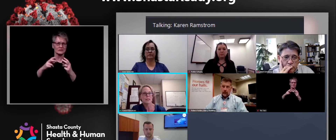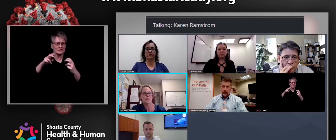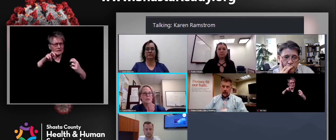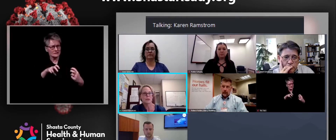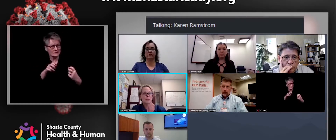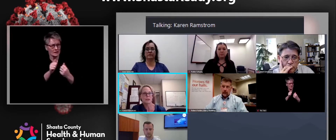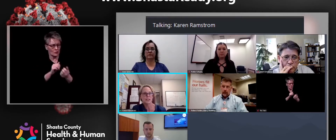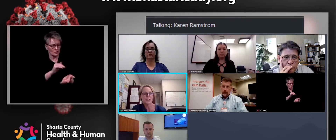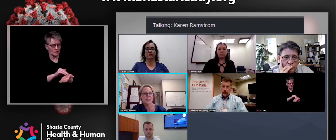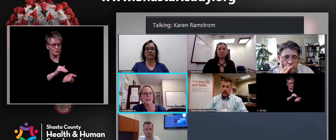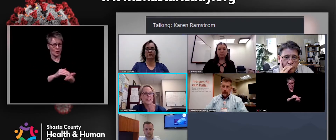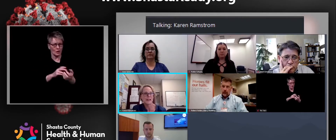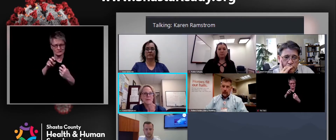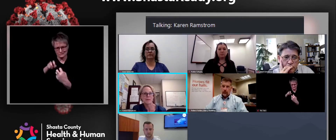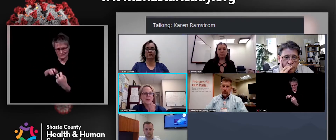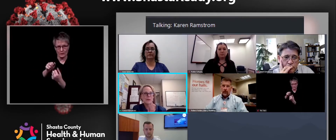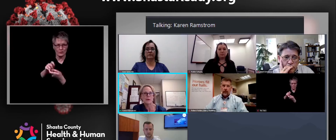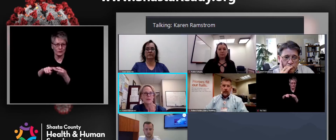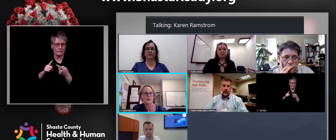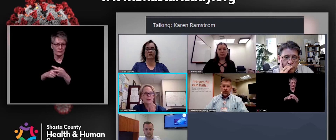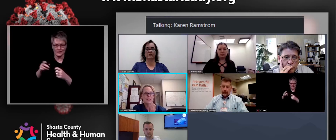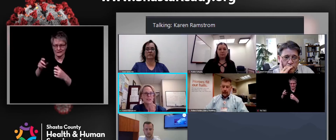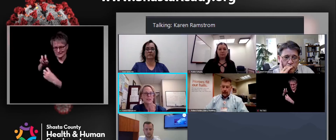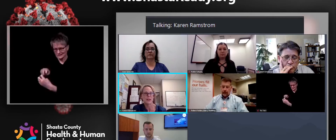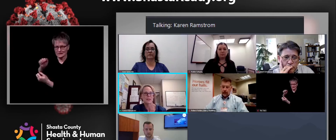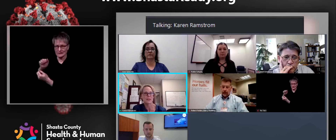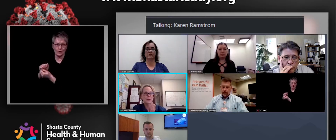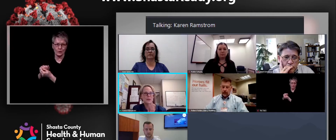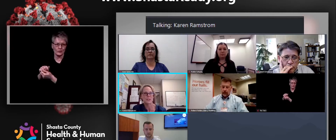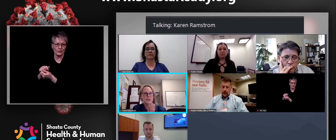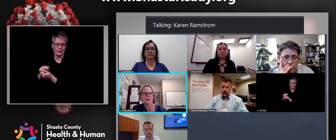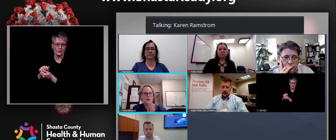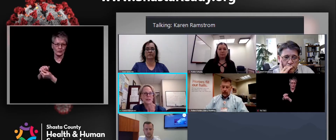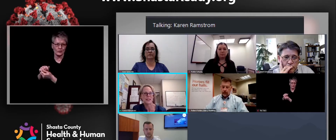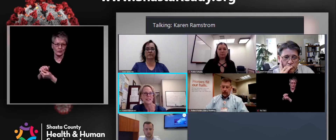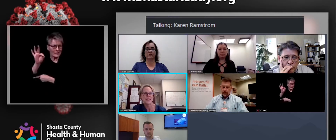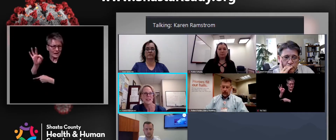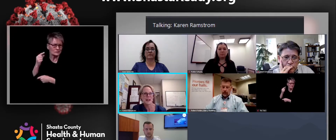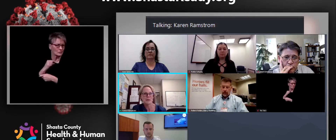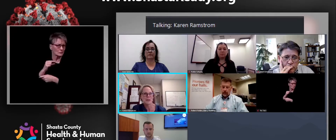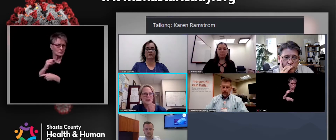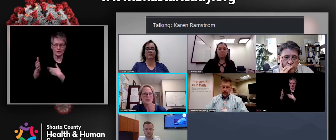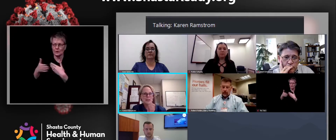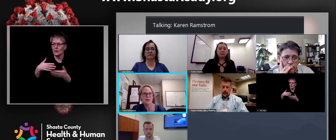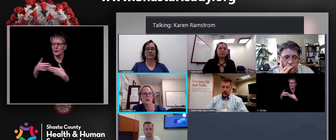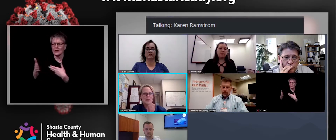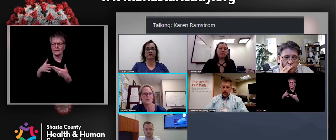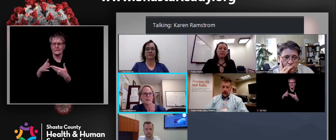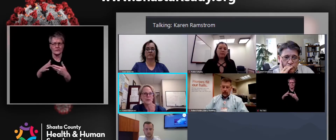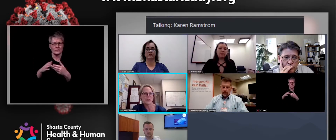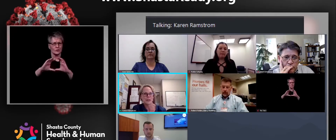your friends, with your clergy, whatever trusted source that you normally talk to when you're